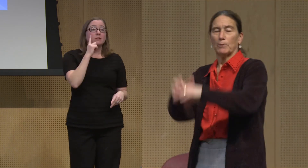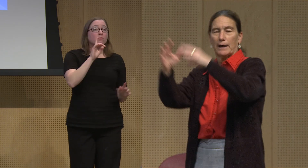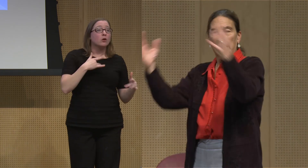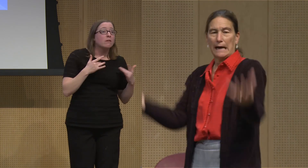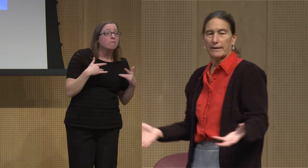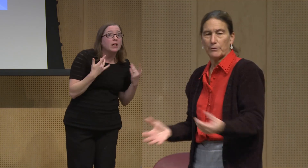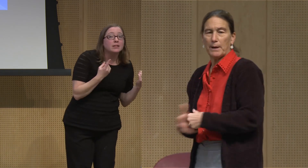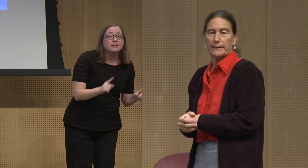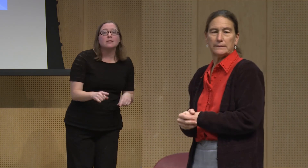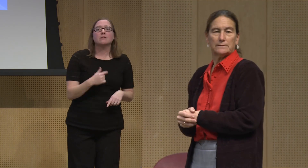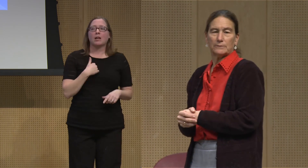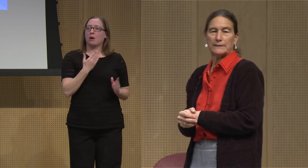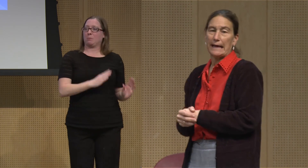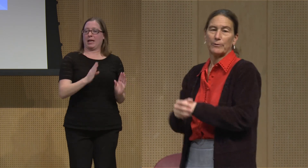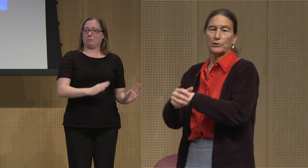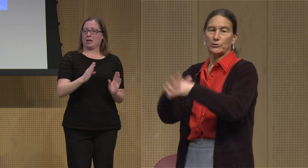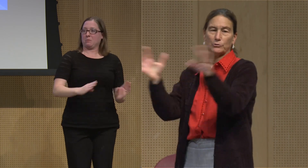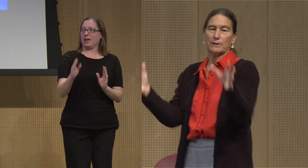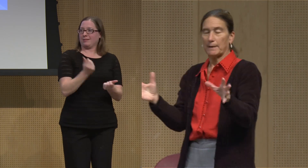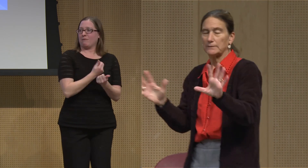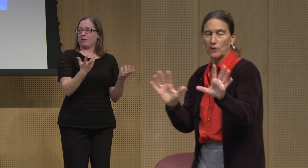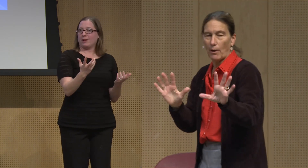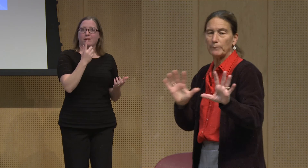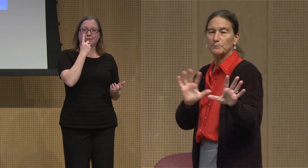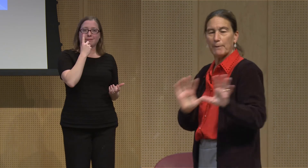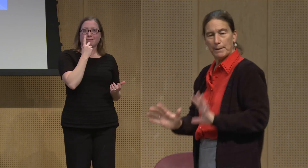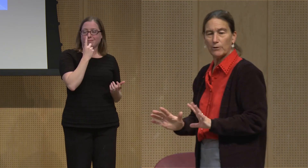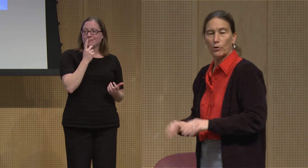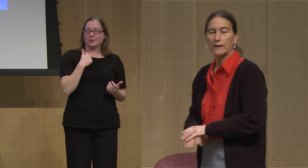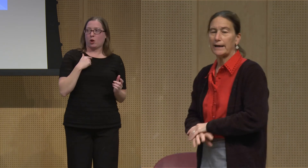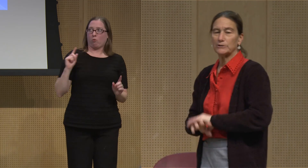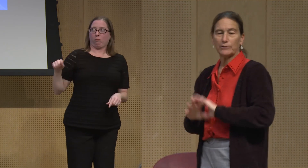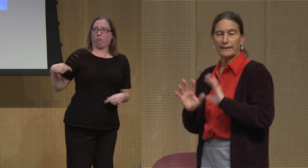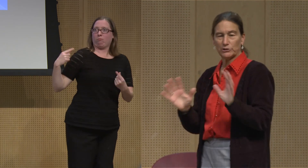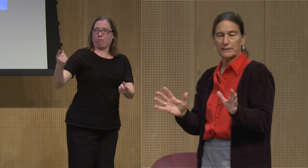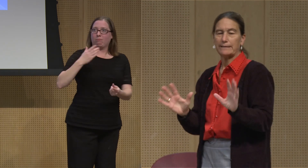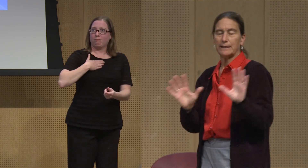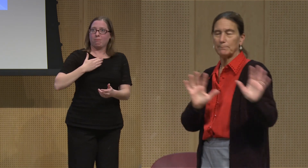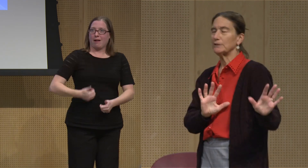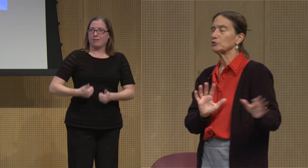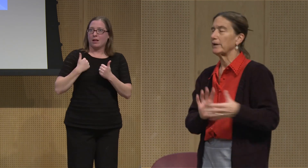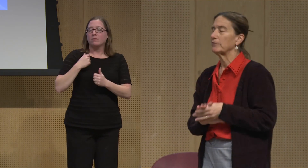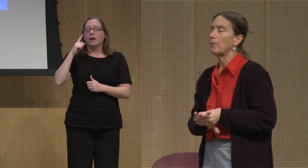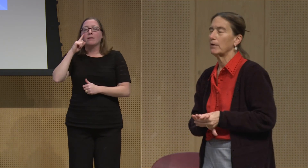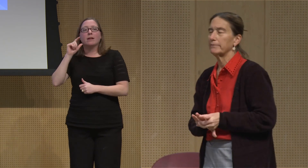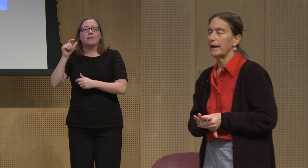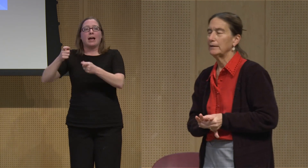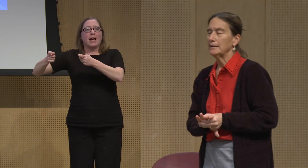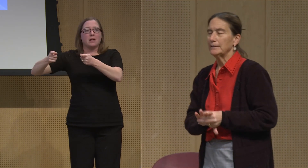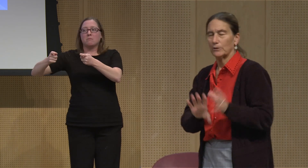GOT EVERYBODY TOGETHER TO DO SOMETHING, AND SO I HAD BEEN AN ORGANIZER, AND I JUST THINK THE ADMINISTRATIVE PART OF THAT